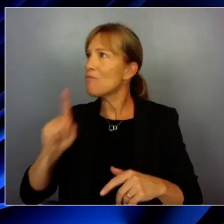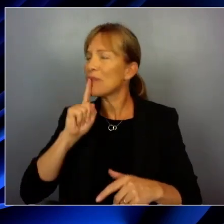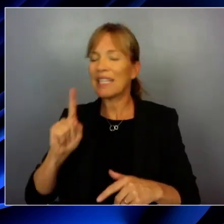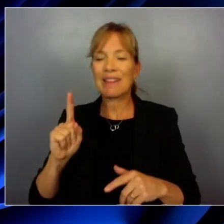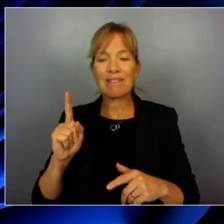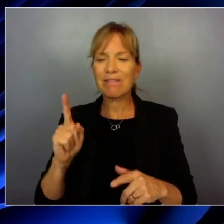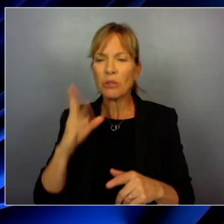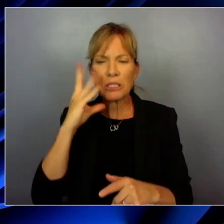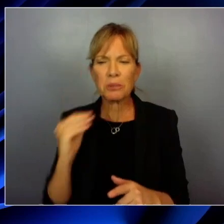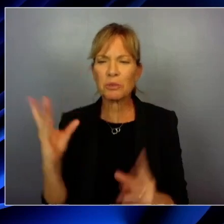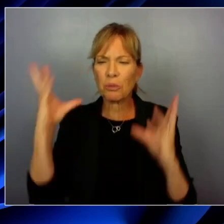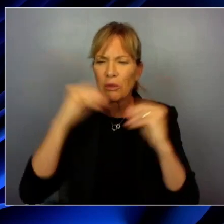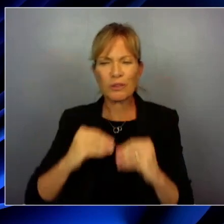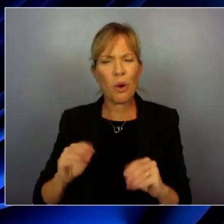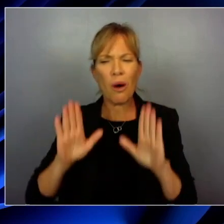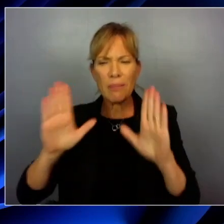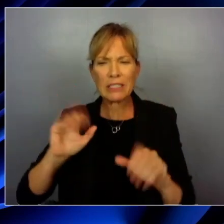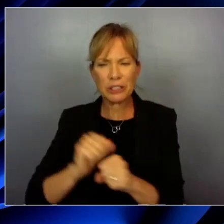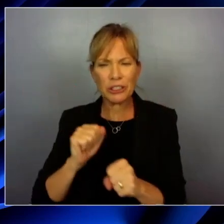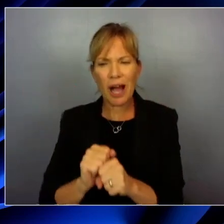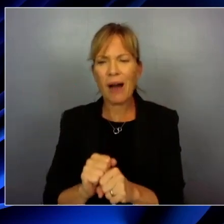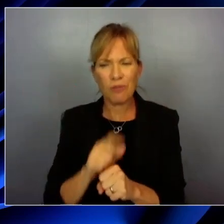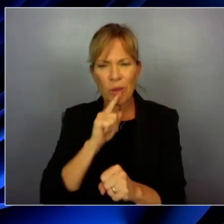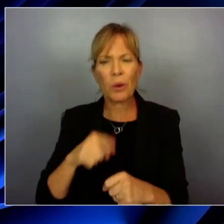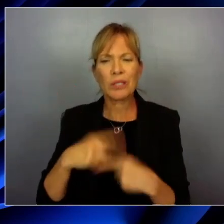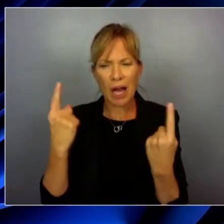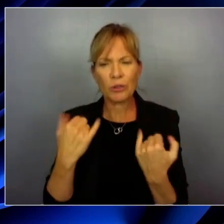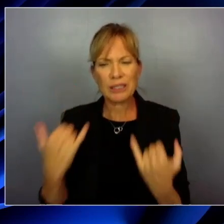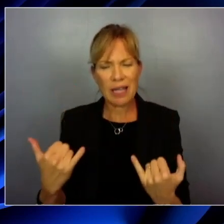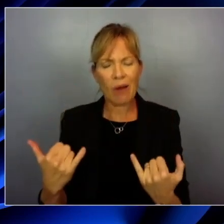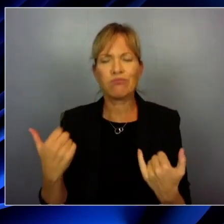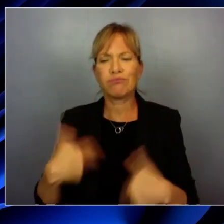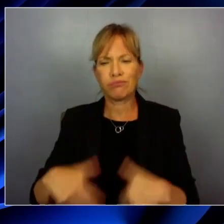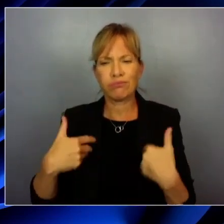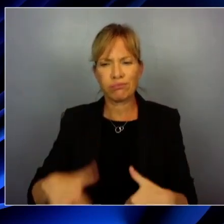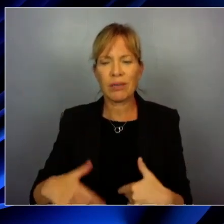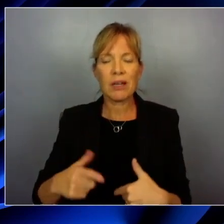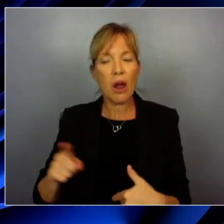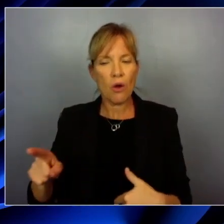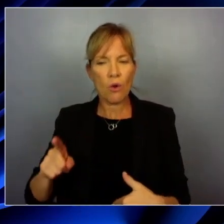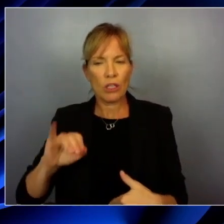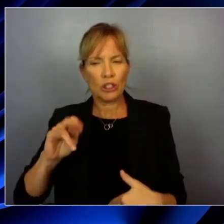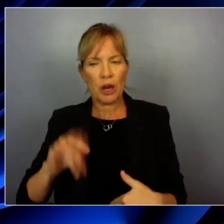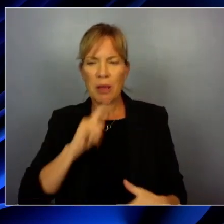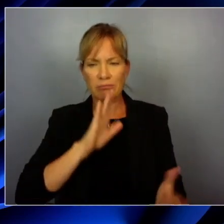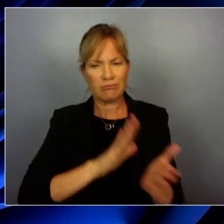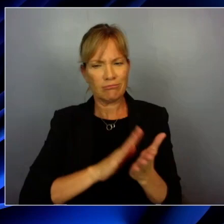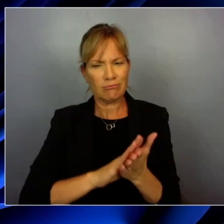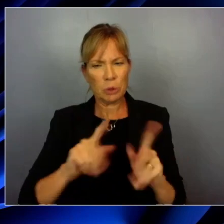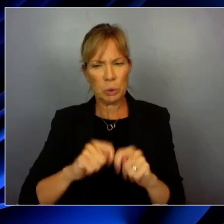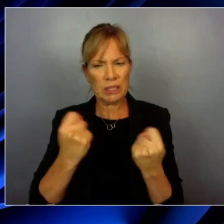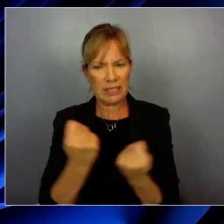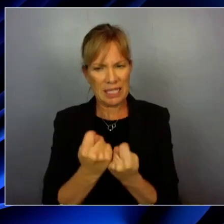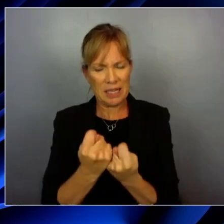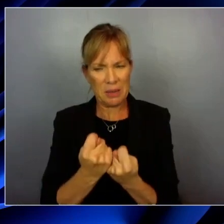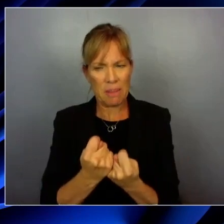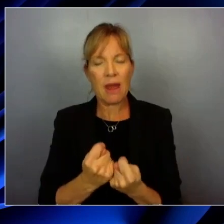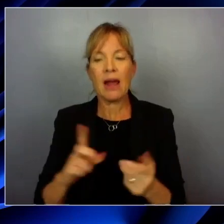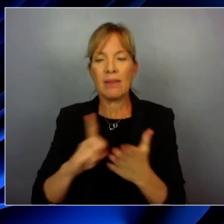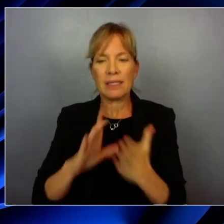Jeremy did really did a great job. All the all the props of the team and this is a designer shoes on their video. Wow it was just a huge team